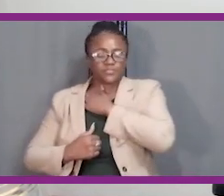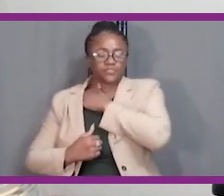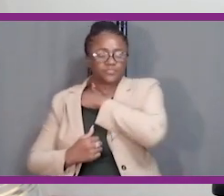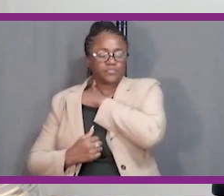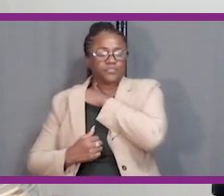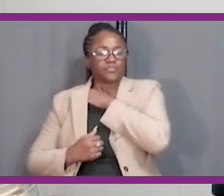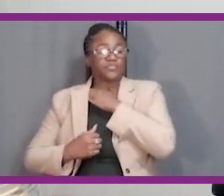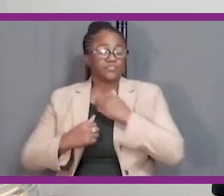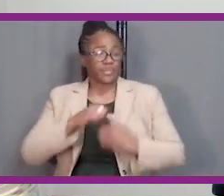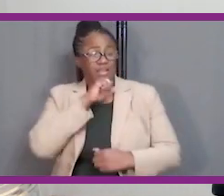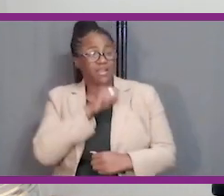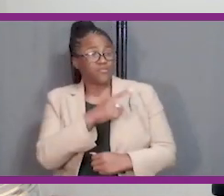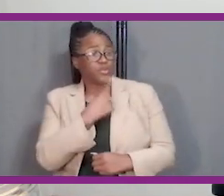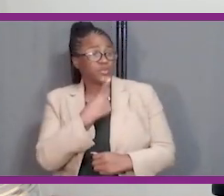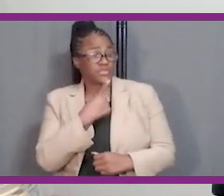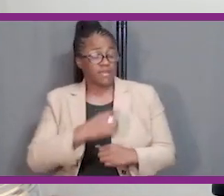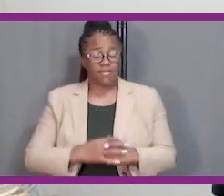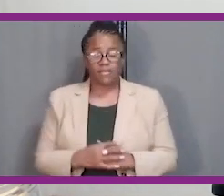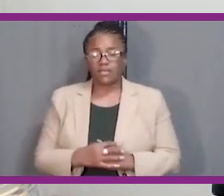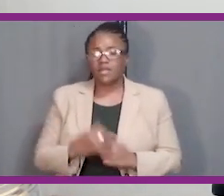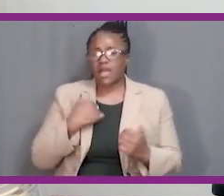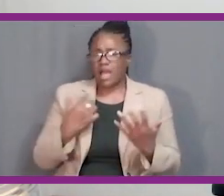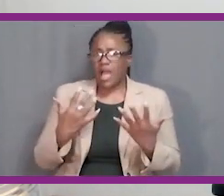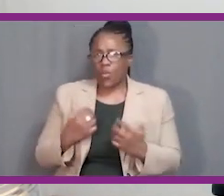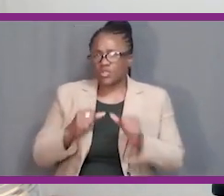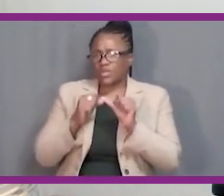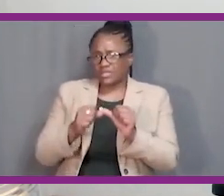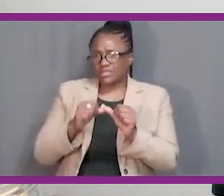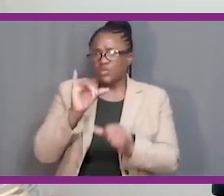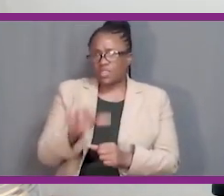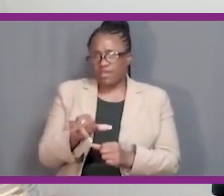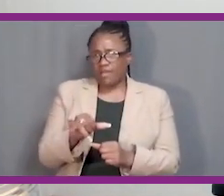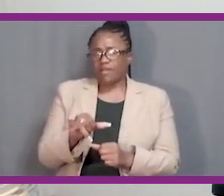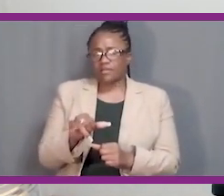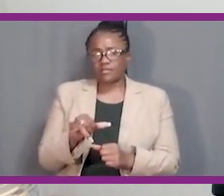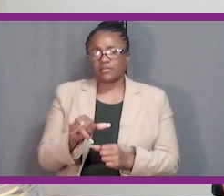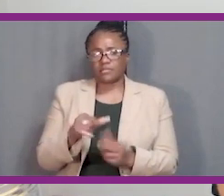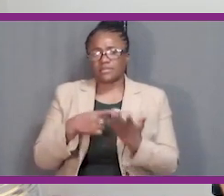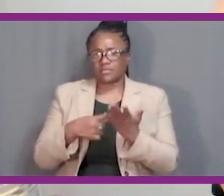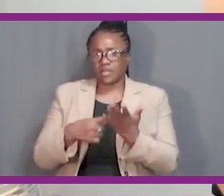because I think, and with what Angeline offered as well, that so much of what... So first of all,